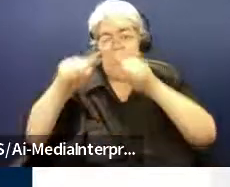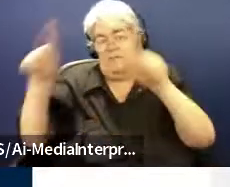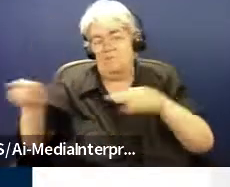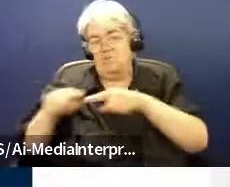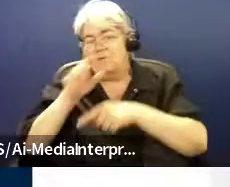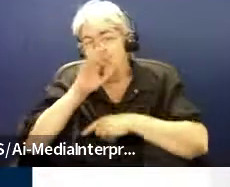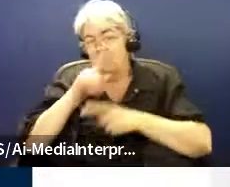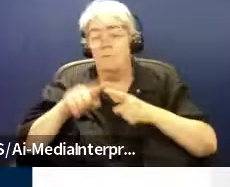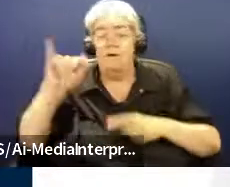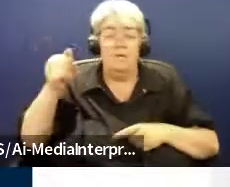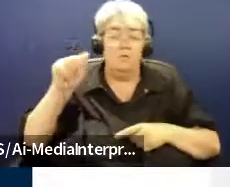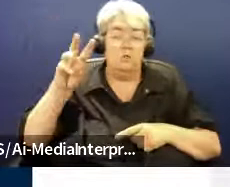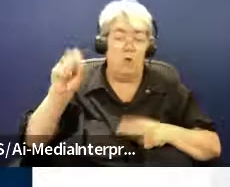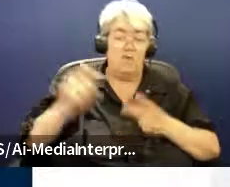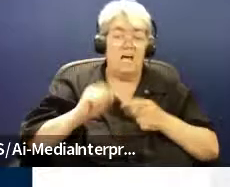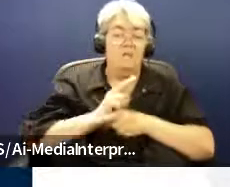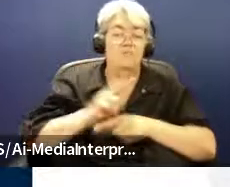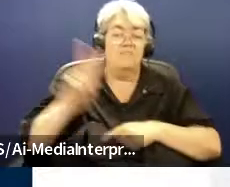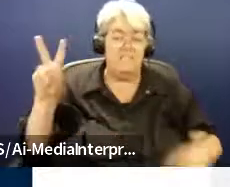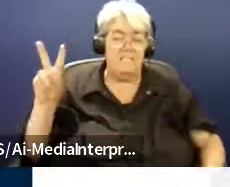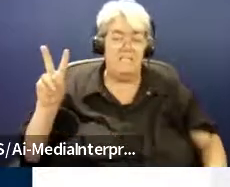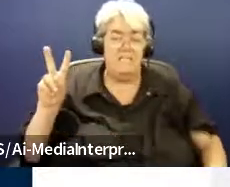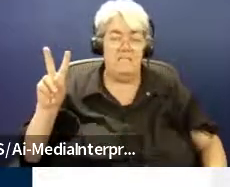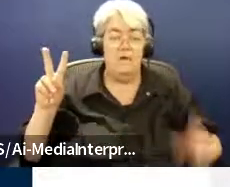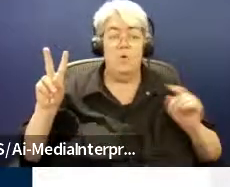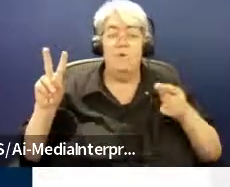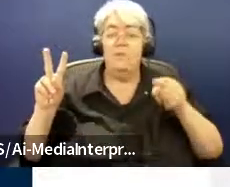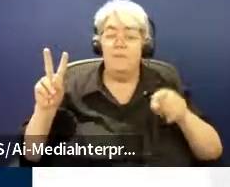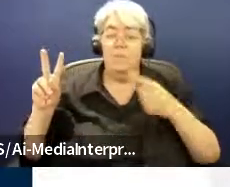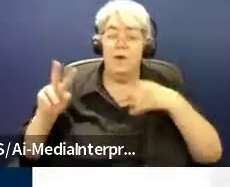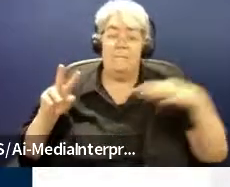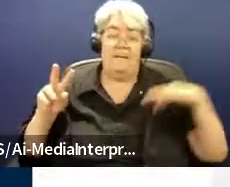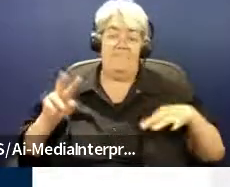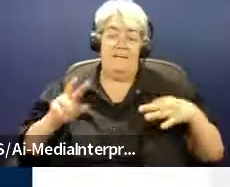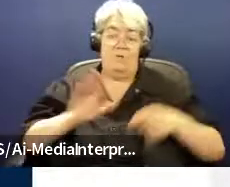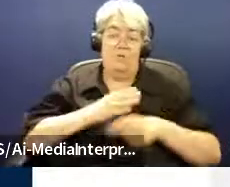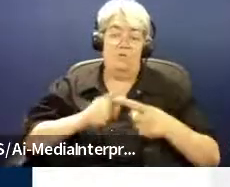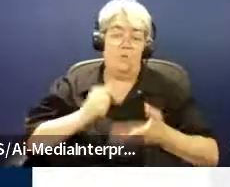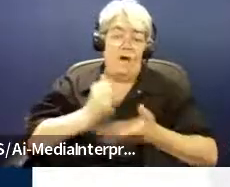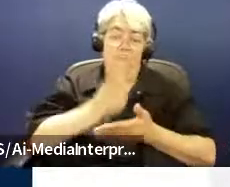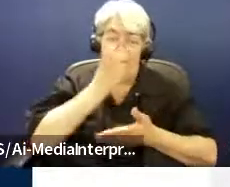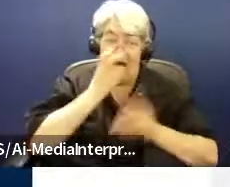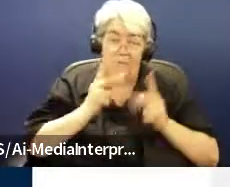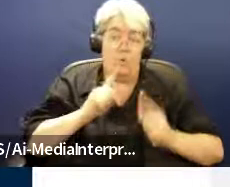their is one of those quick navigation shortcut keys that some of them change depend on screen reader